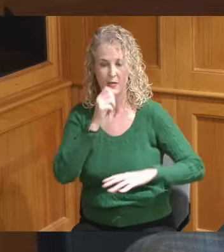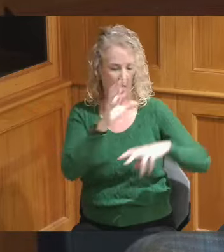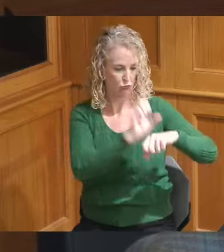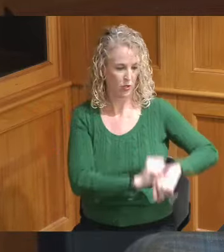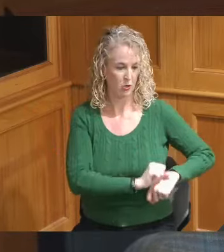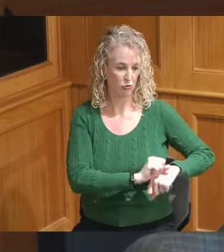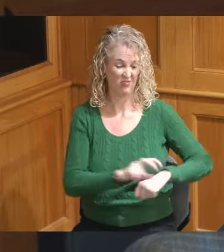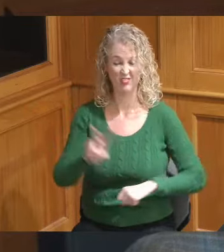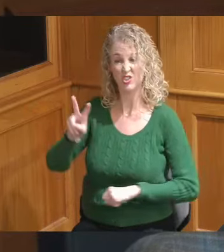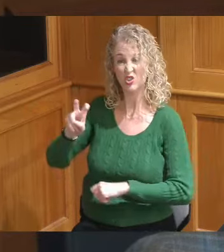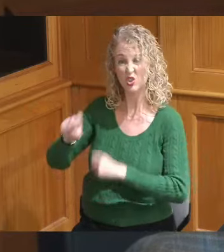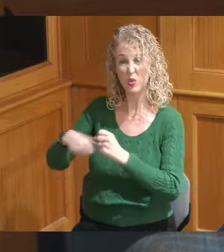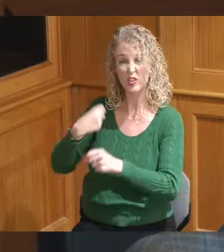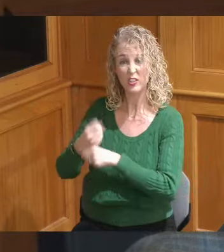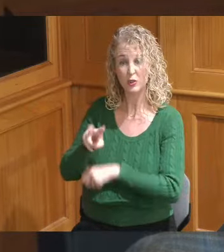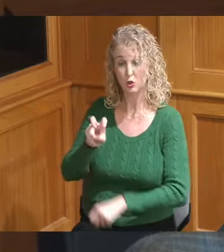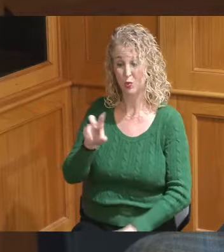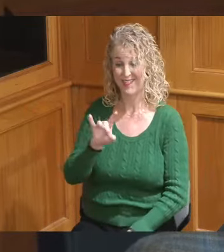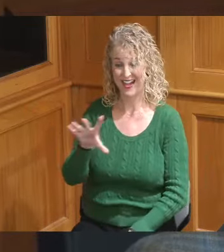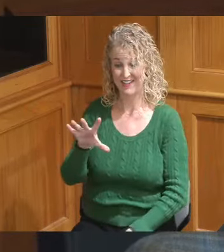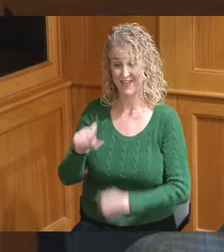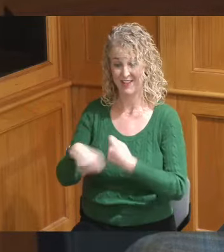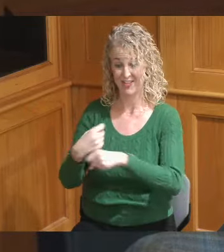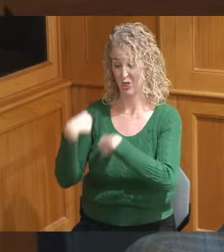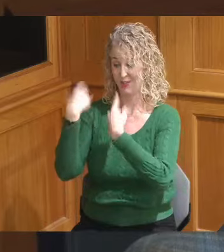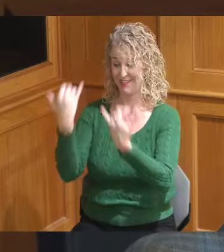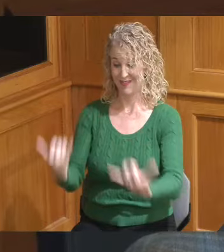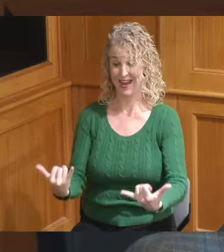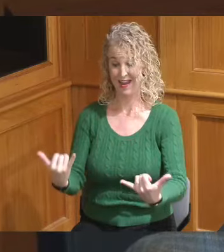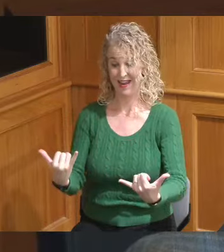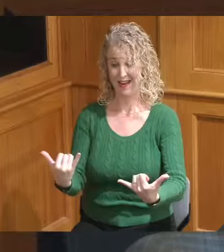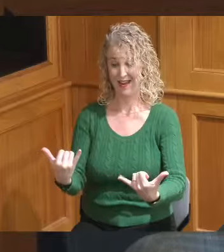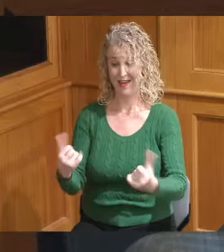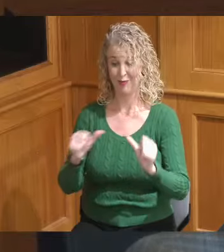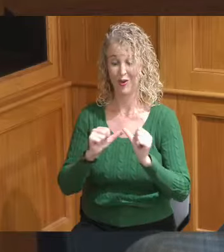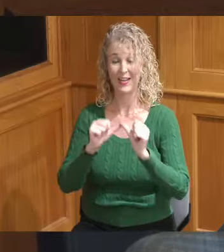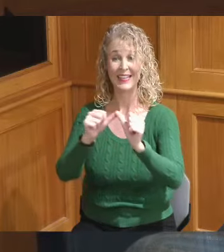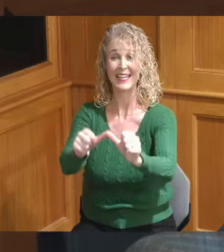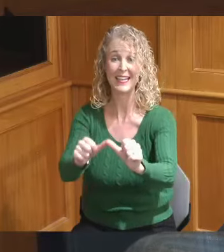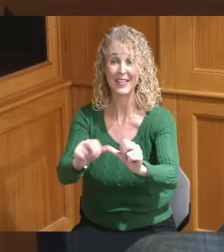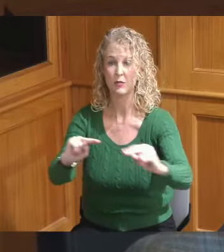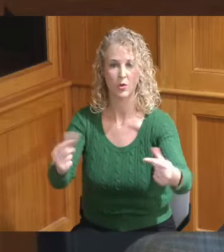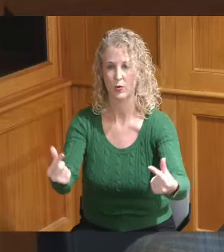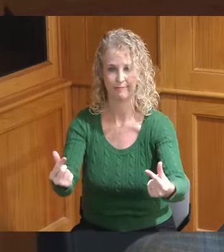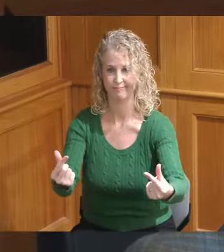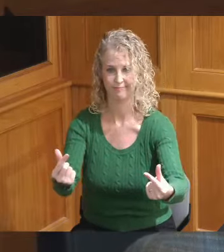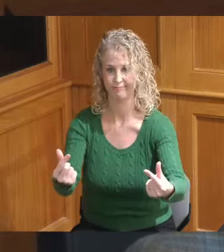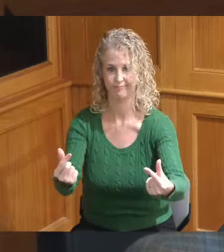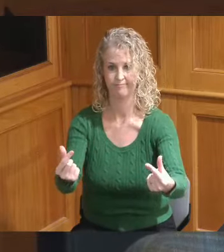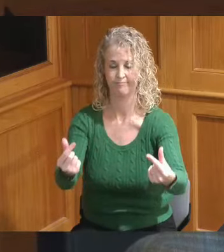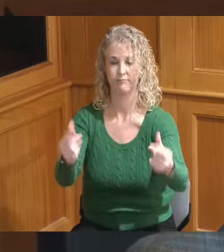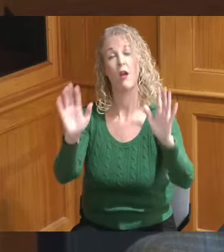for 200 years, 285 years. No good anymore. So, we can say, "Oh, we do it this way all